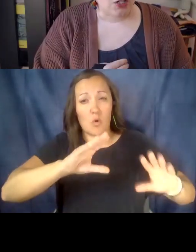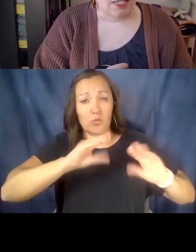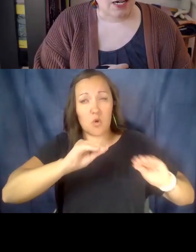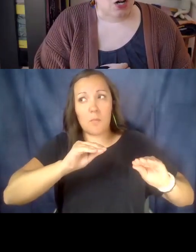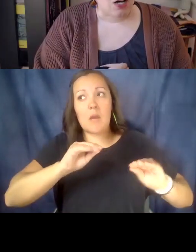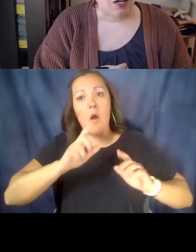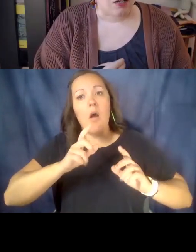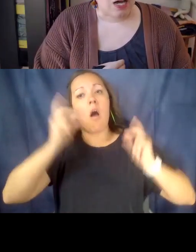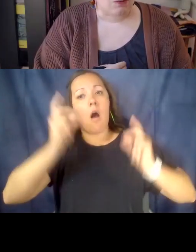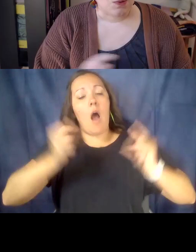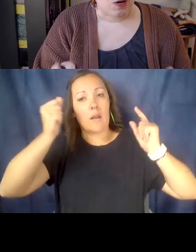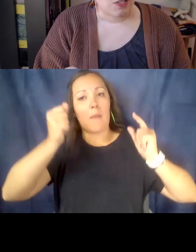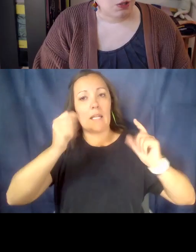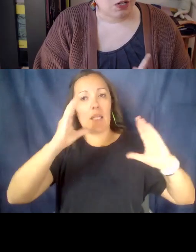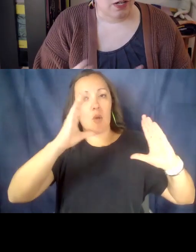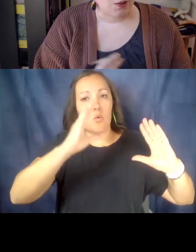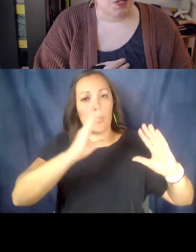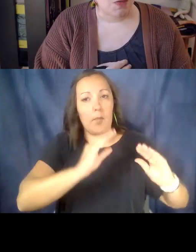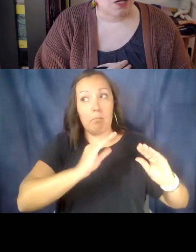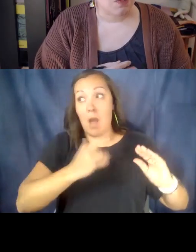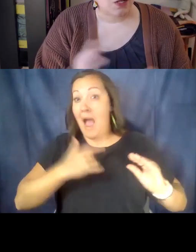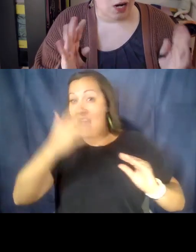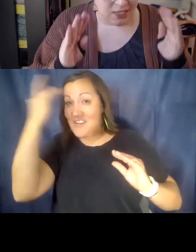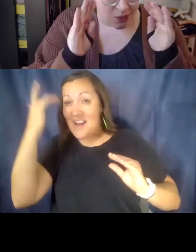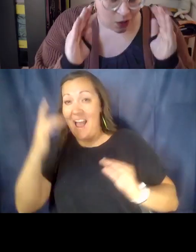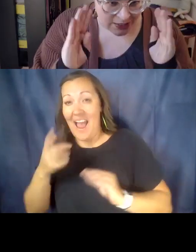the setting on I was watching a music video or something and I was like why is it so hard to